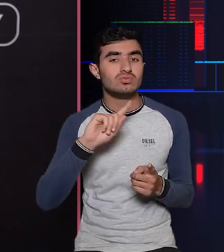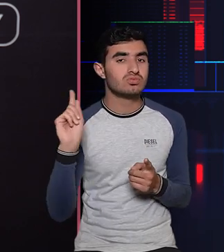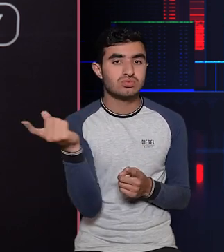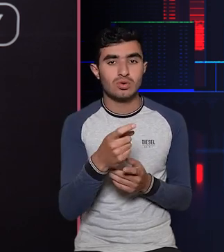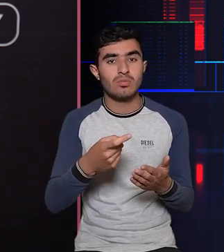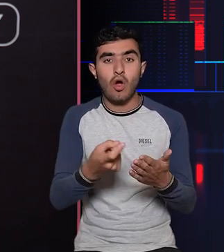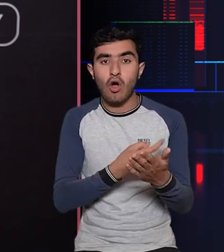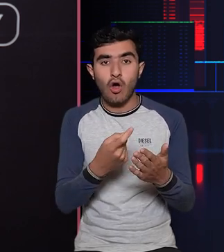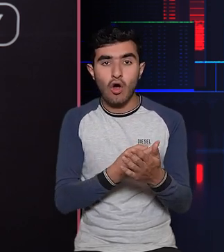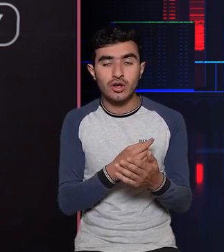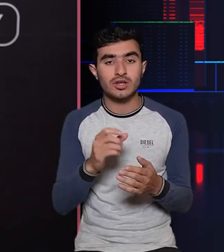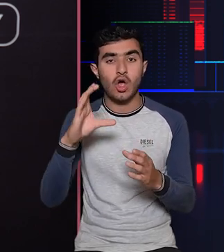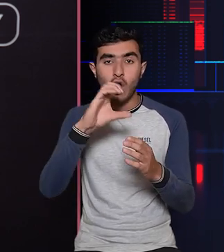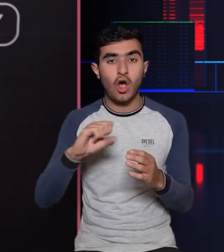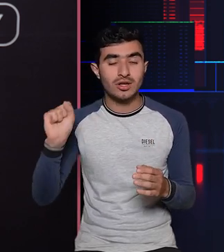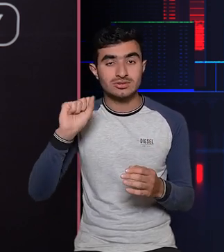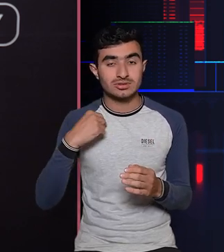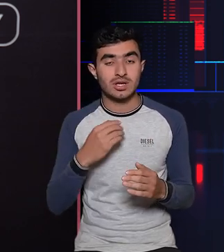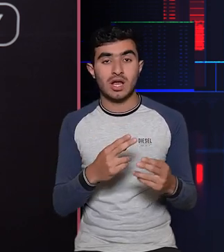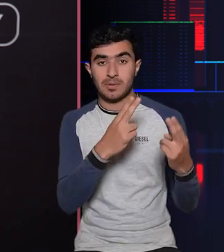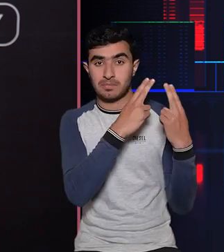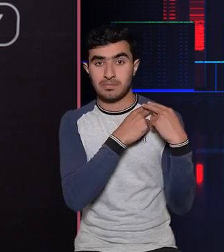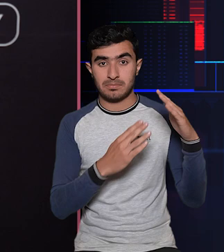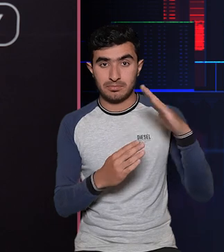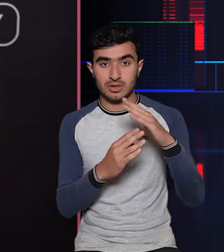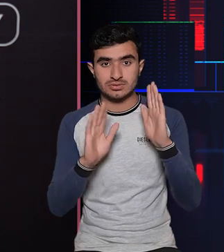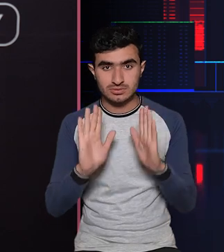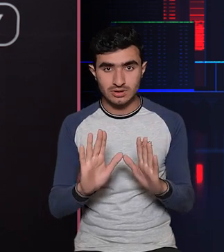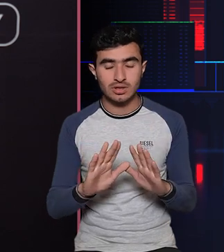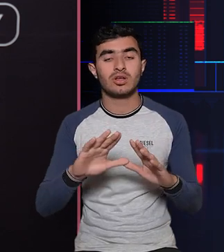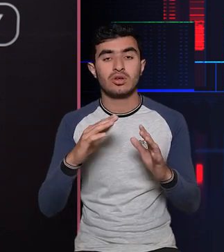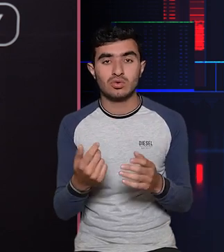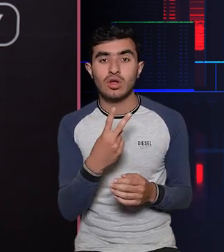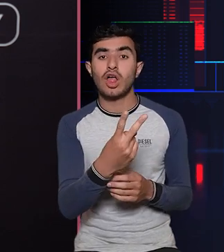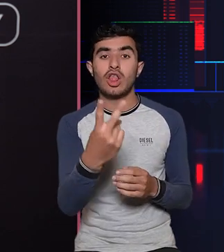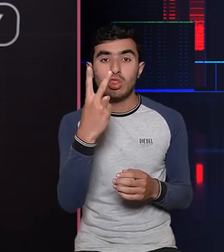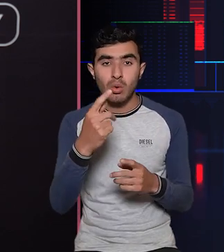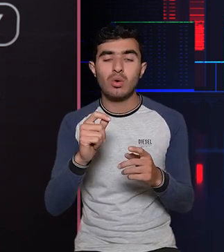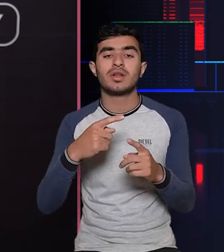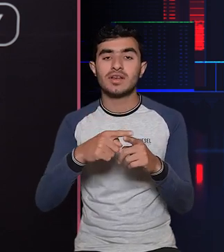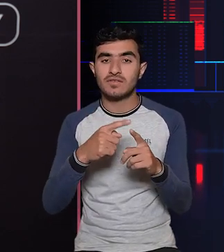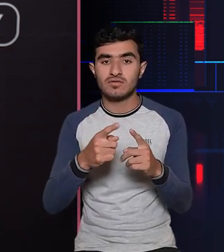Khan was the president of Pakistan Hockey Federation and at that time he also used to